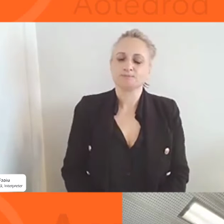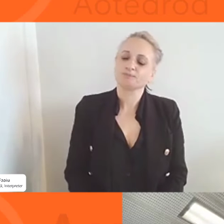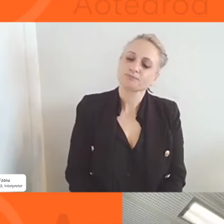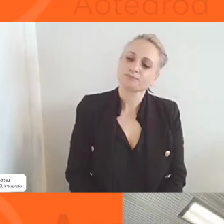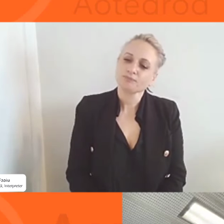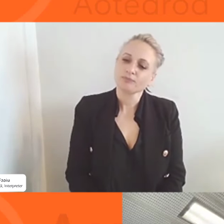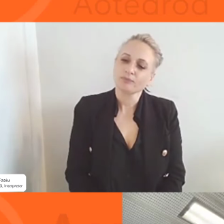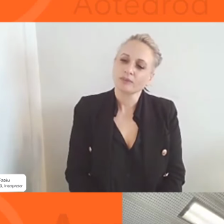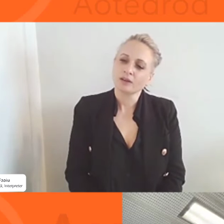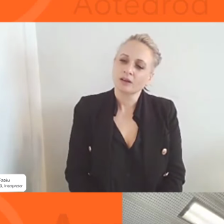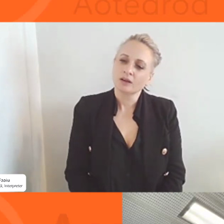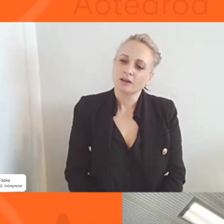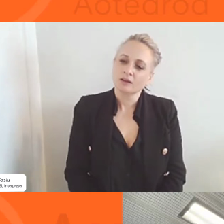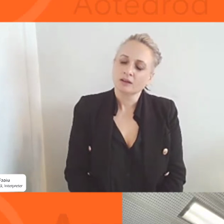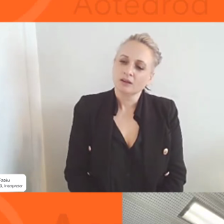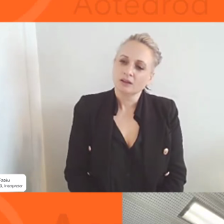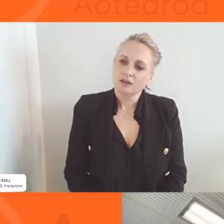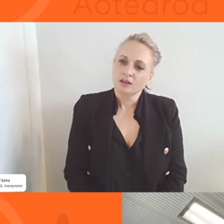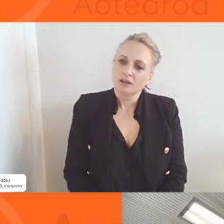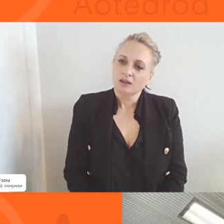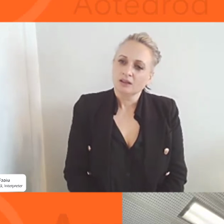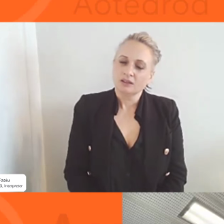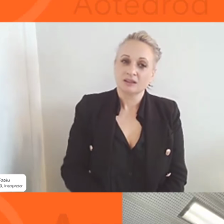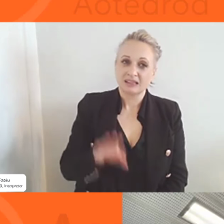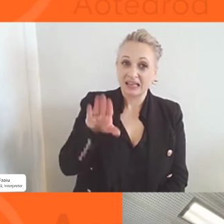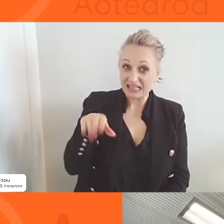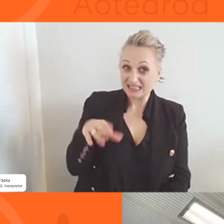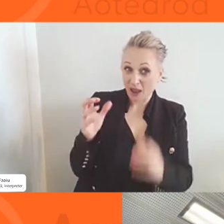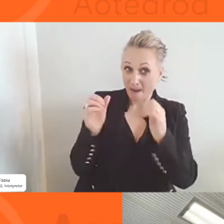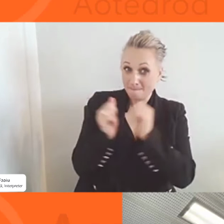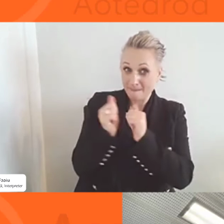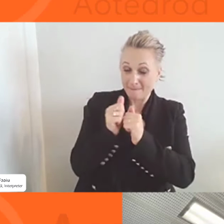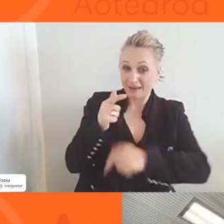then is, is there actually a paper within your design, within the